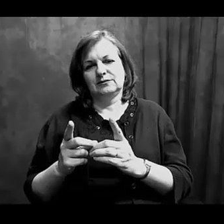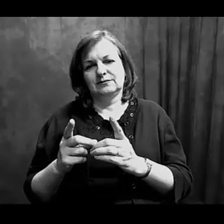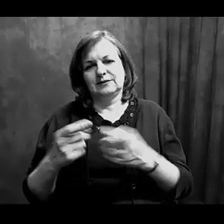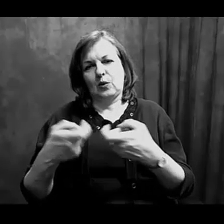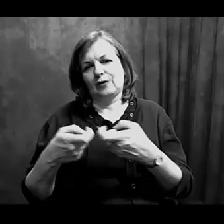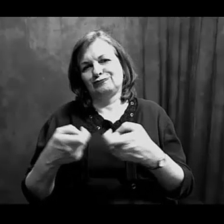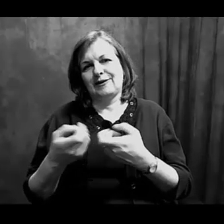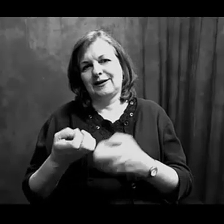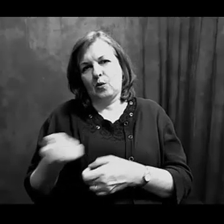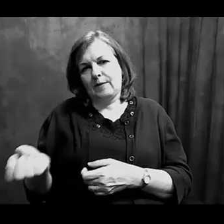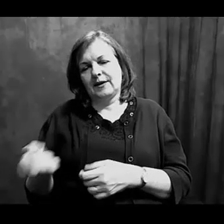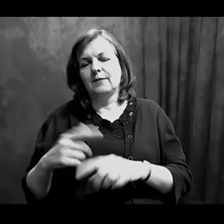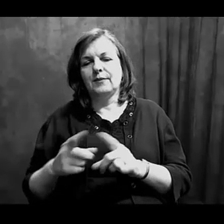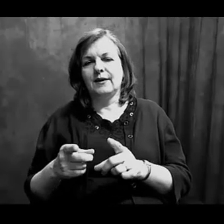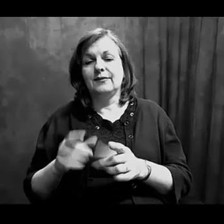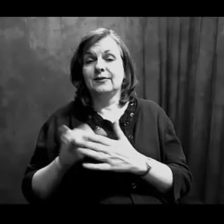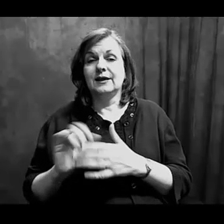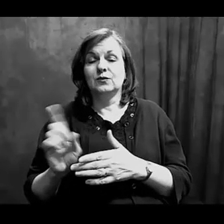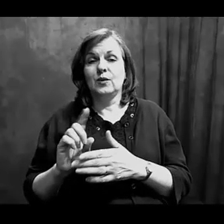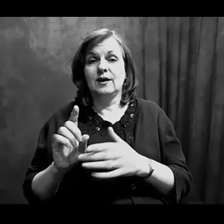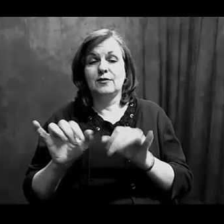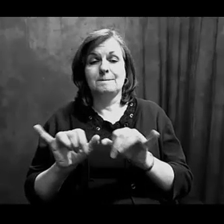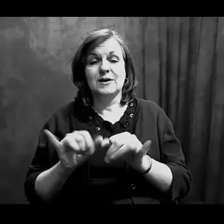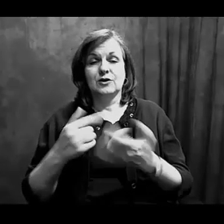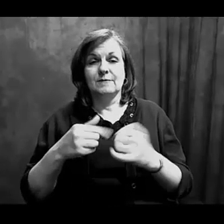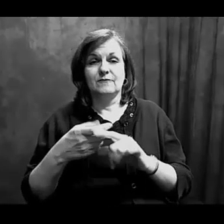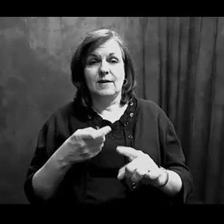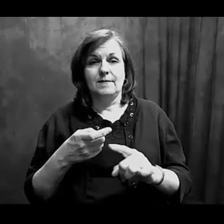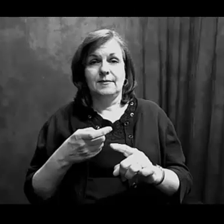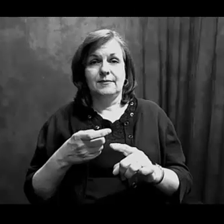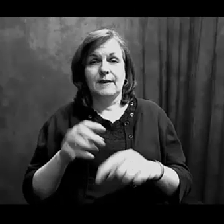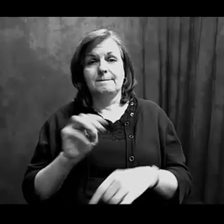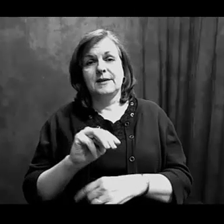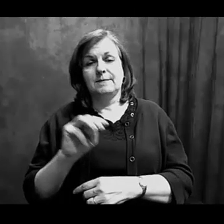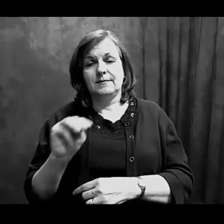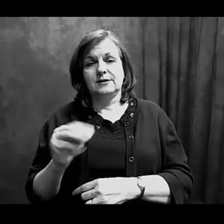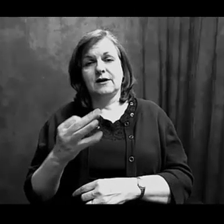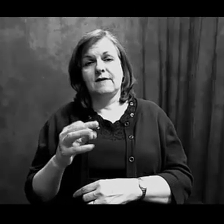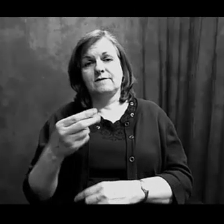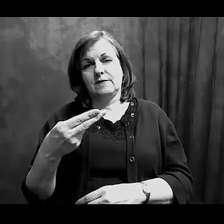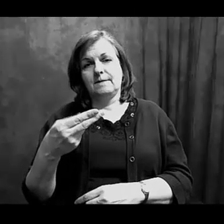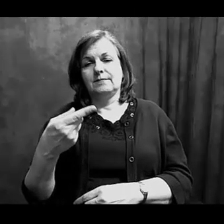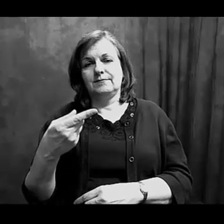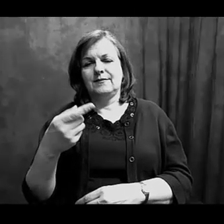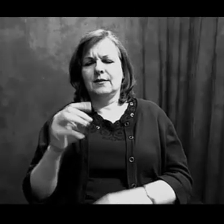but that's where the original pressures came from measured as millimeters of mercury